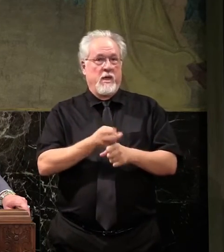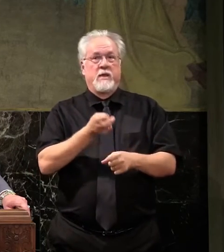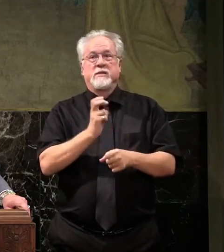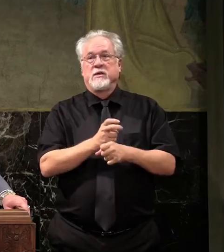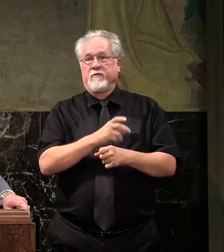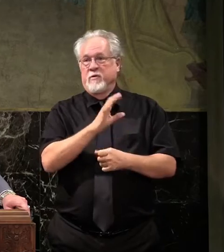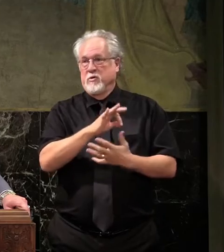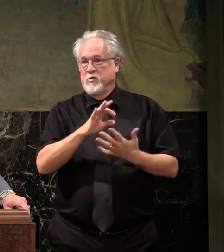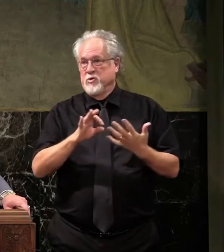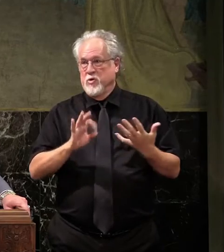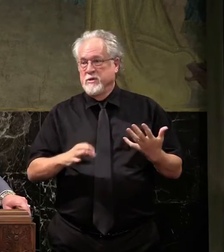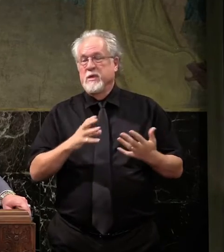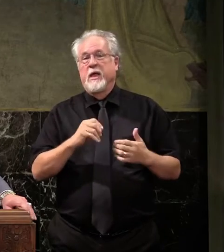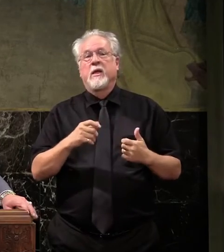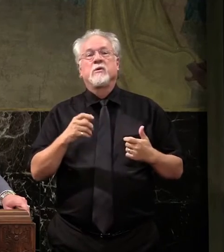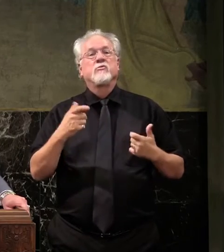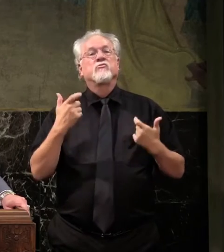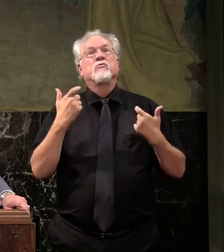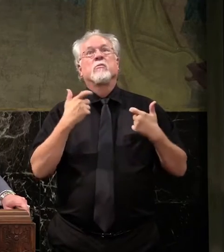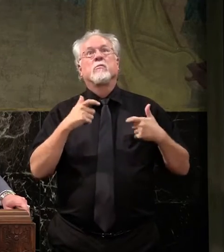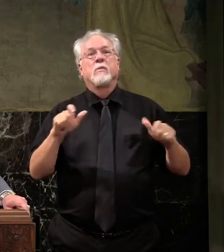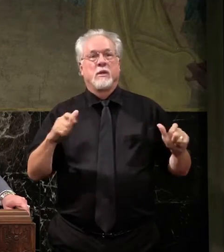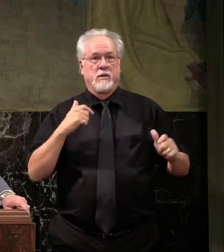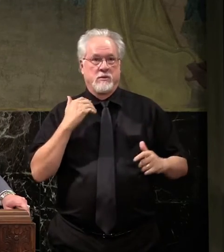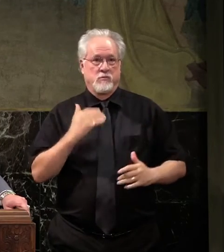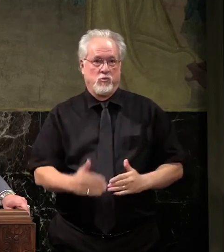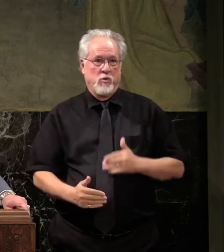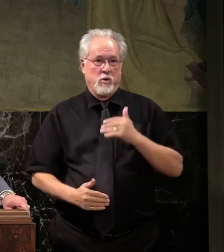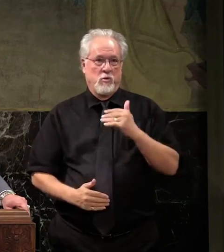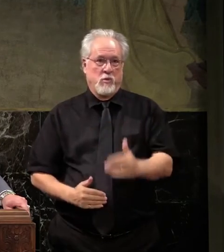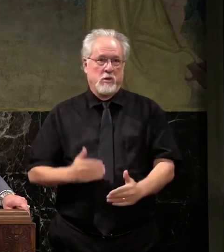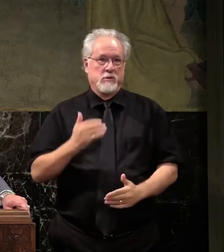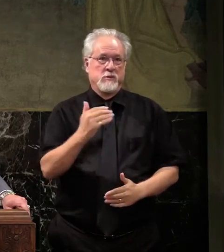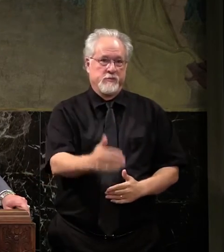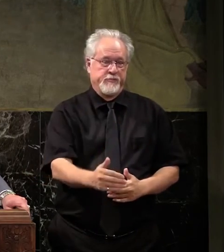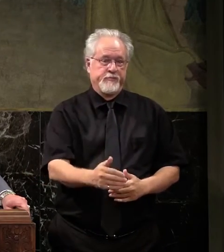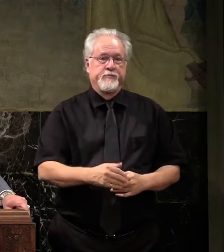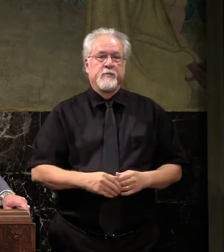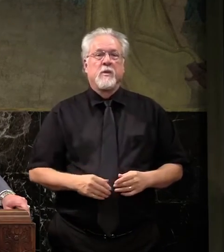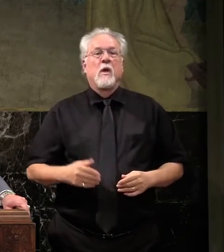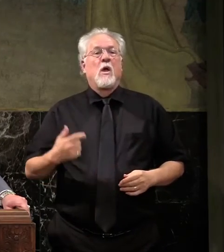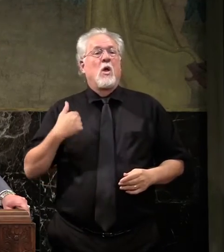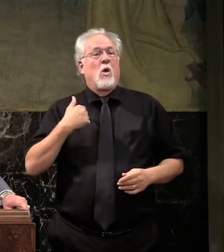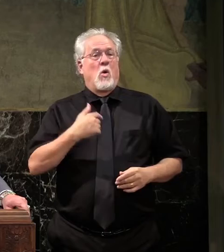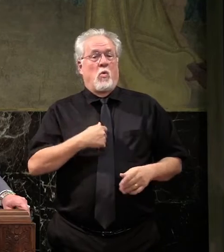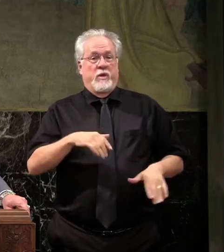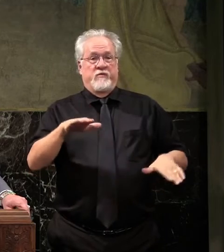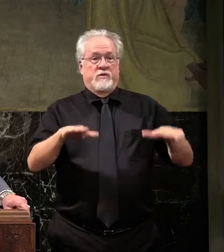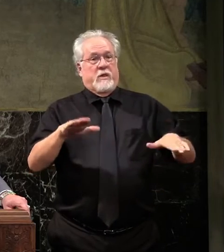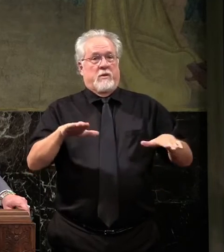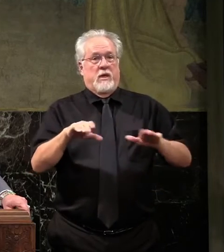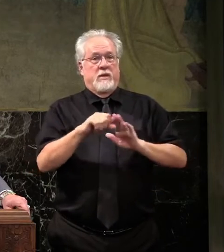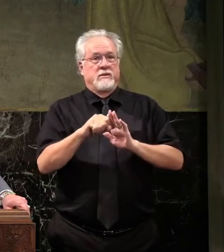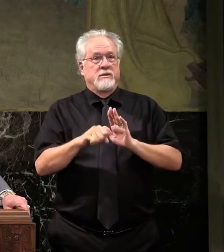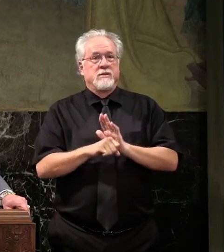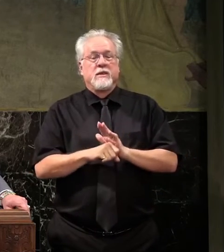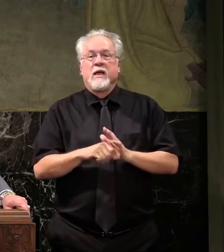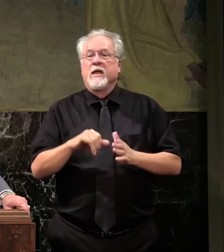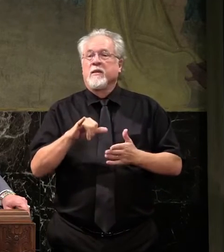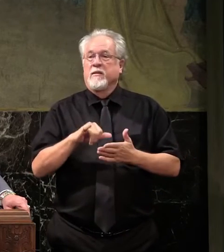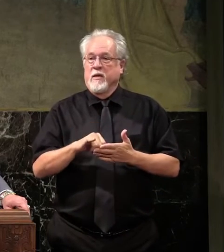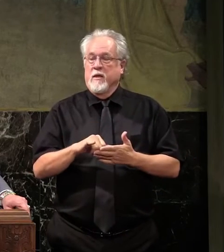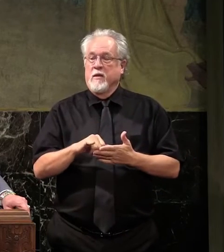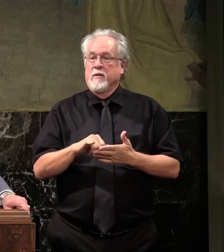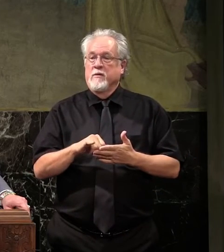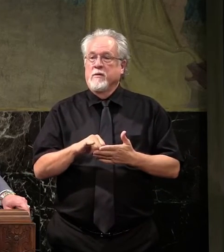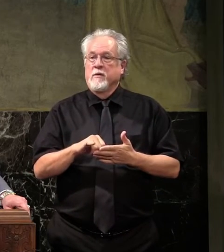we made tremendous progress. We have stabilized the state in a manner that is